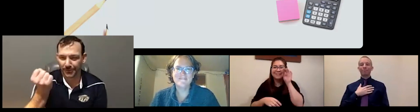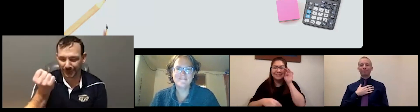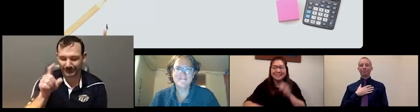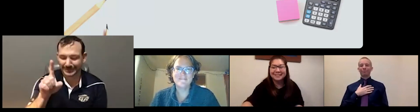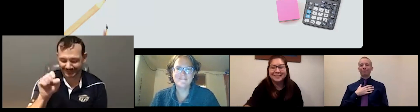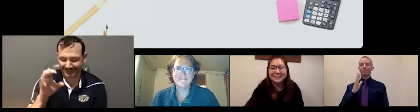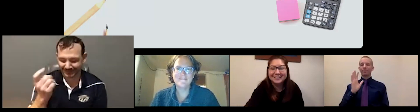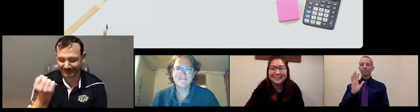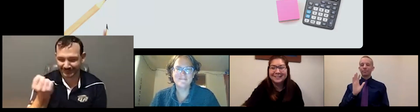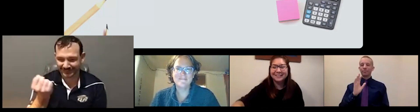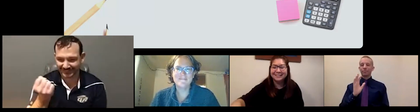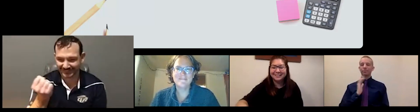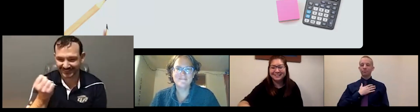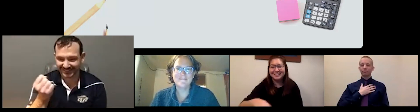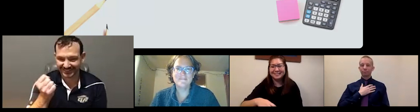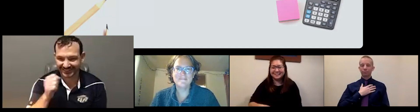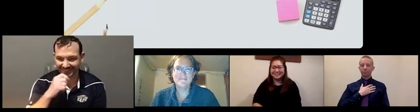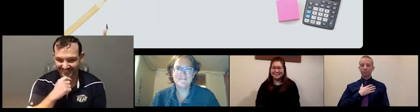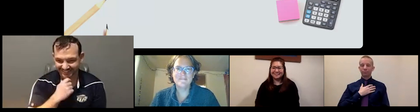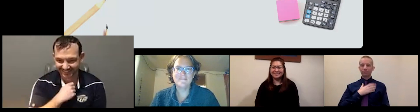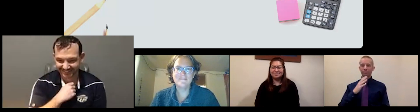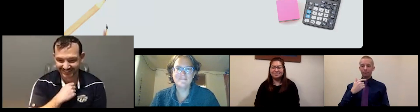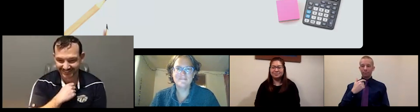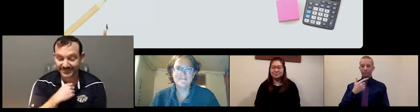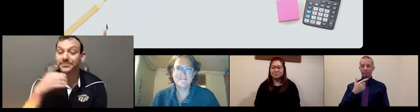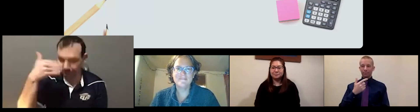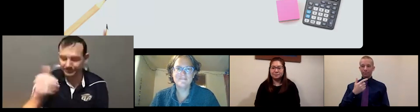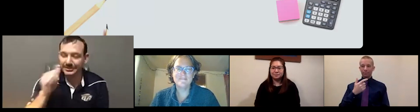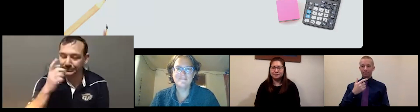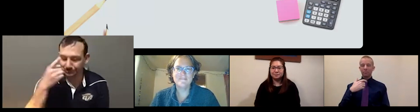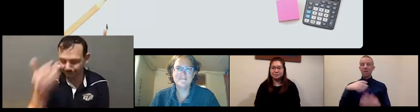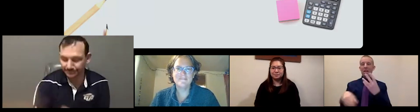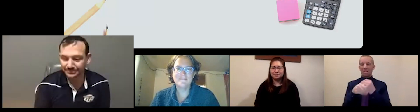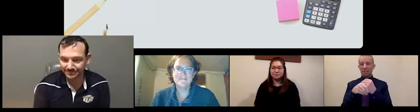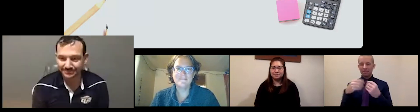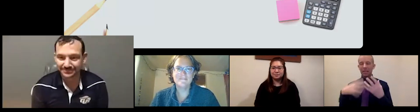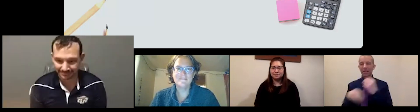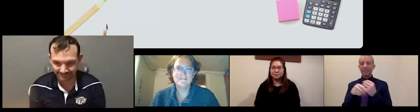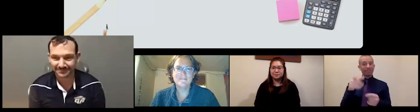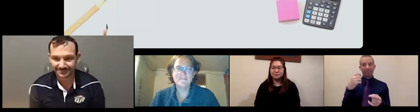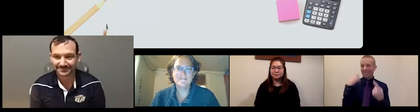Hold on for a second, please. Go ahead, Andrew. I want to add something.